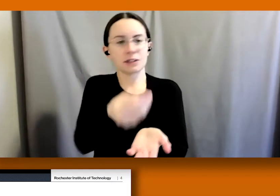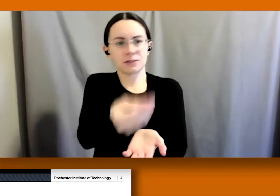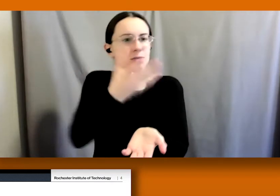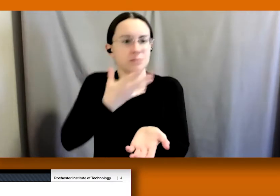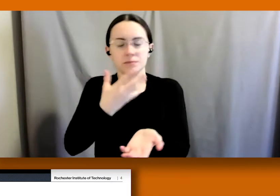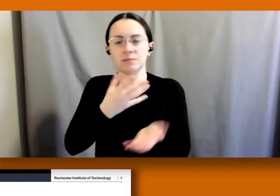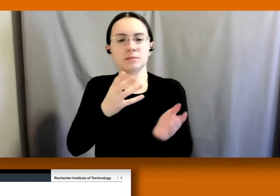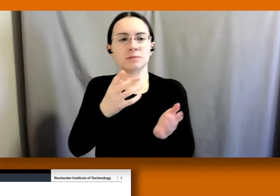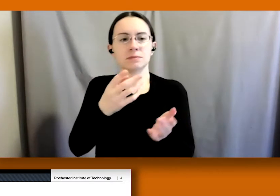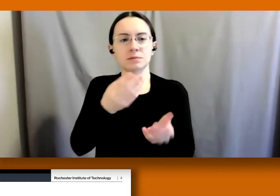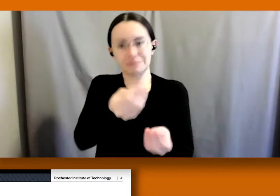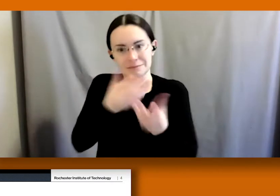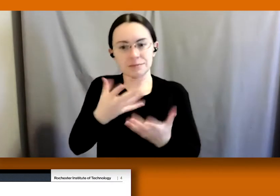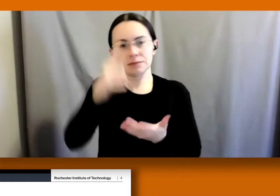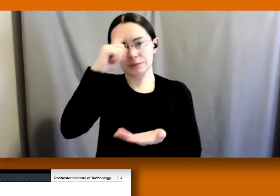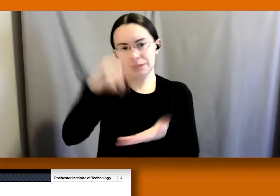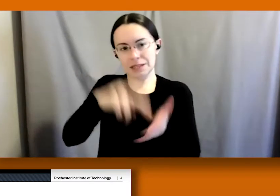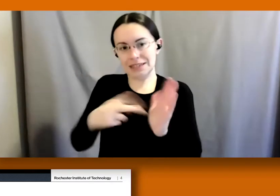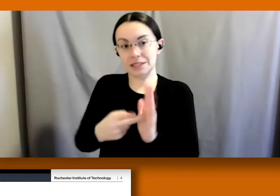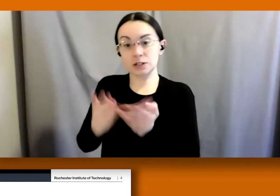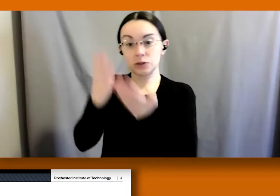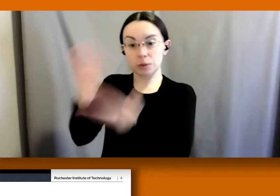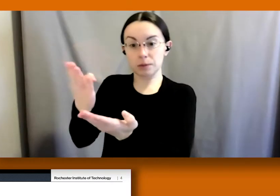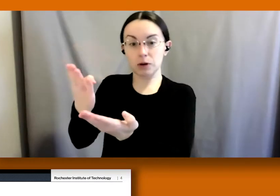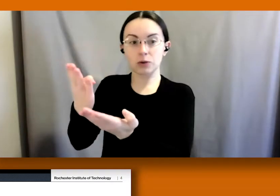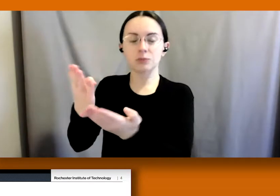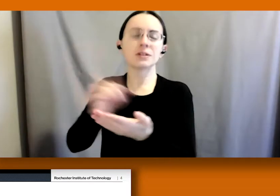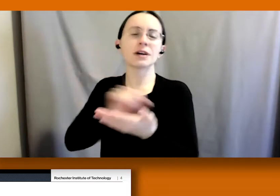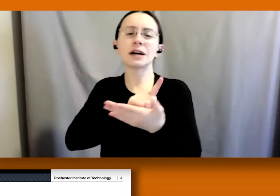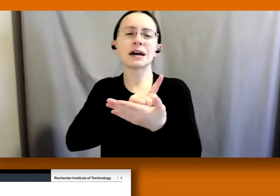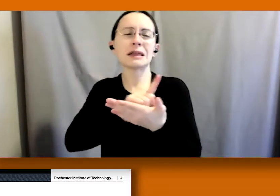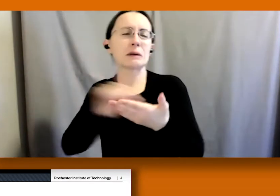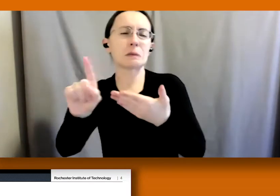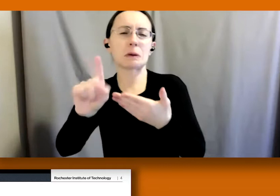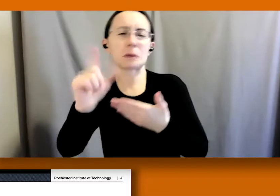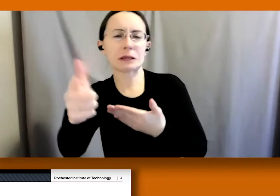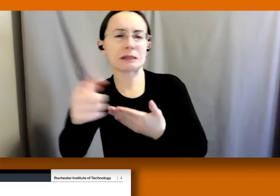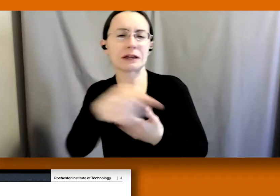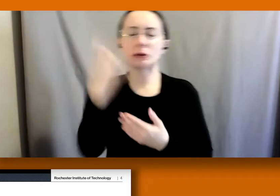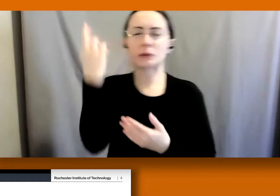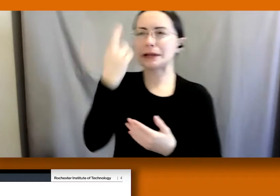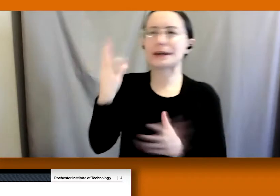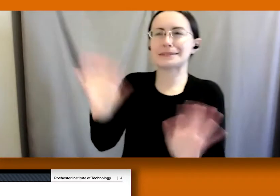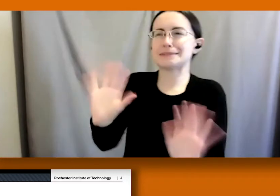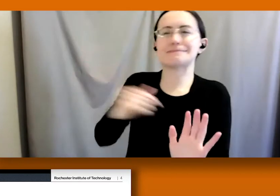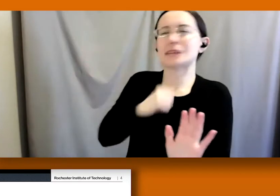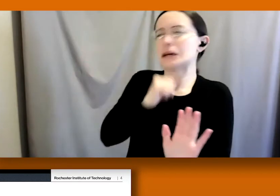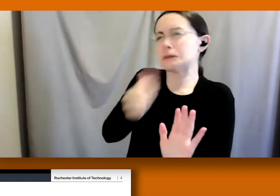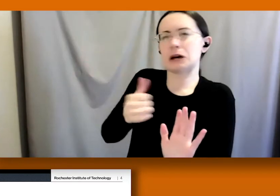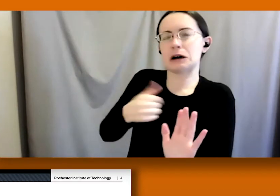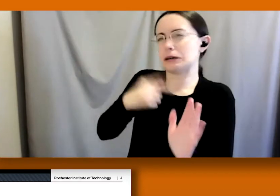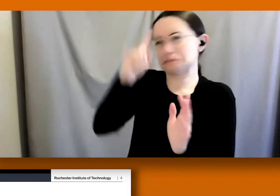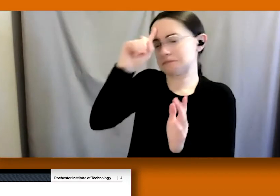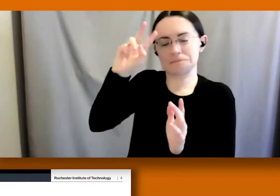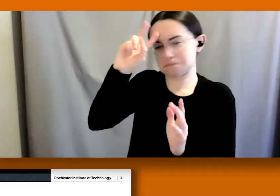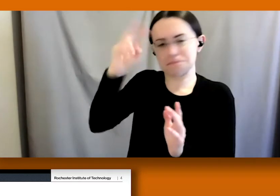and then, like, a week later, you say, "No, this wasn't a right fit; I'm not gonna do it," it's easier for me to take it off my list